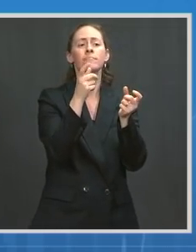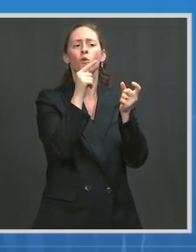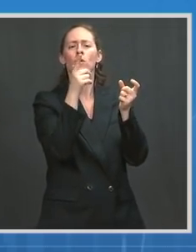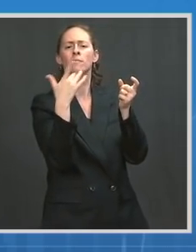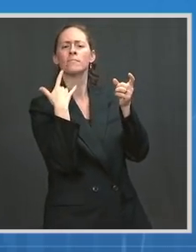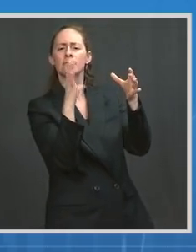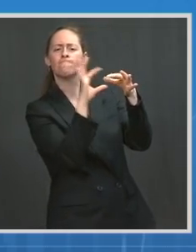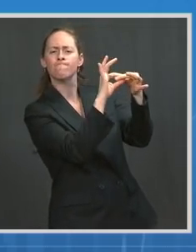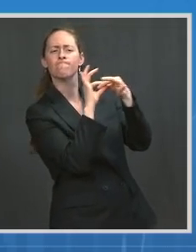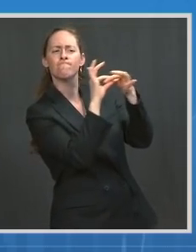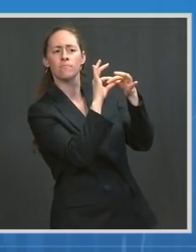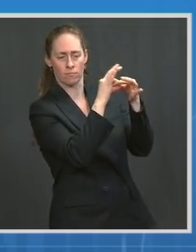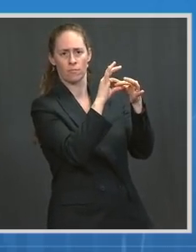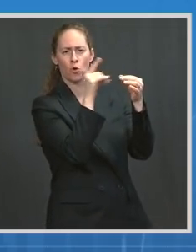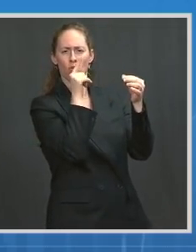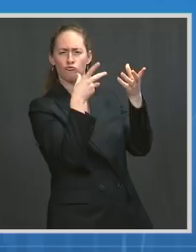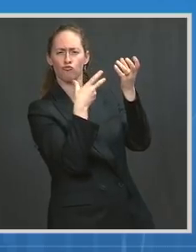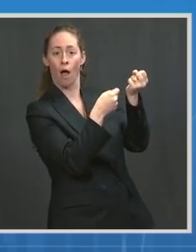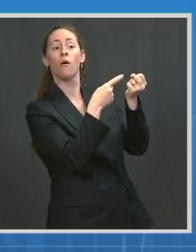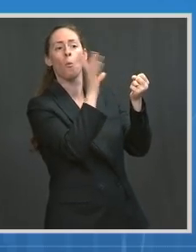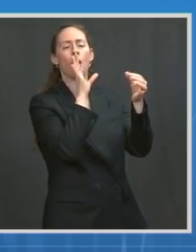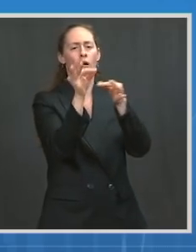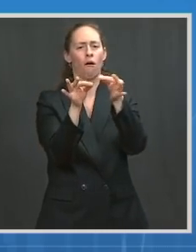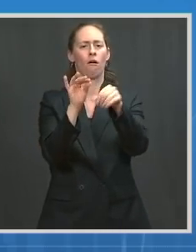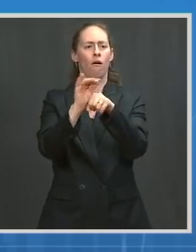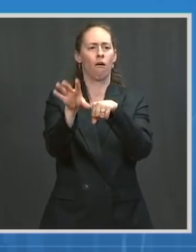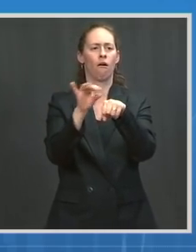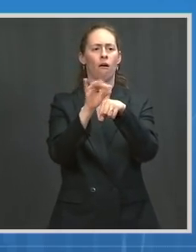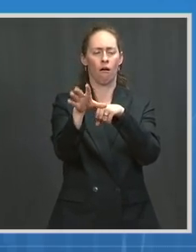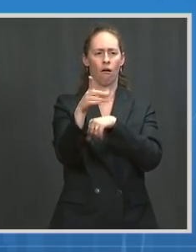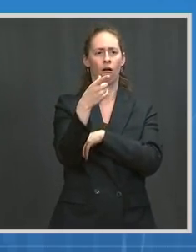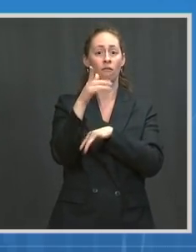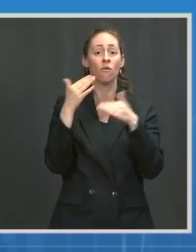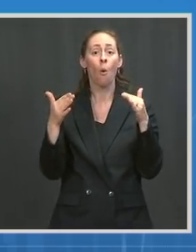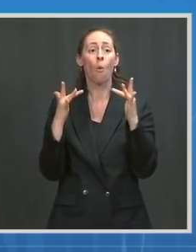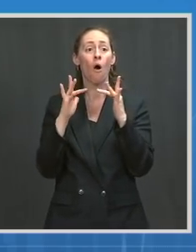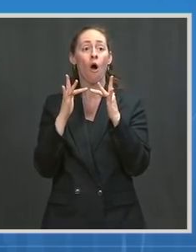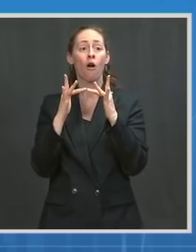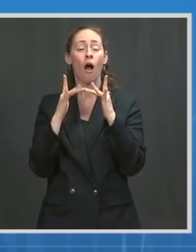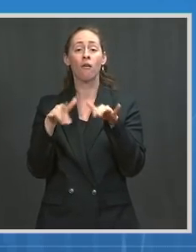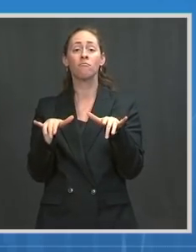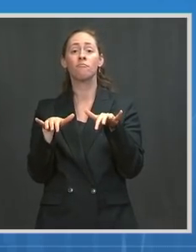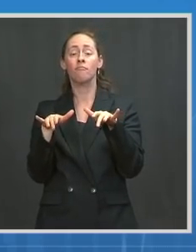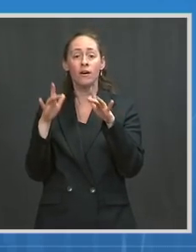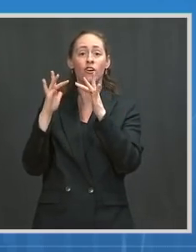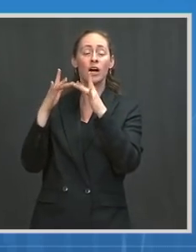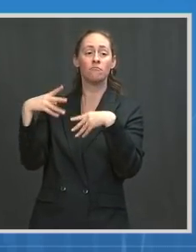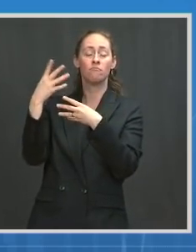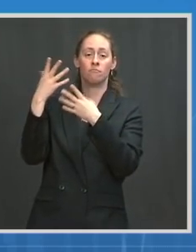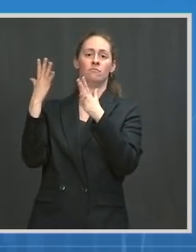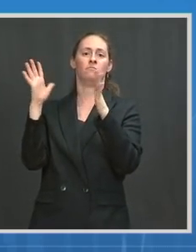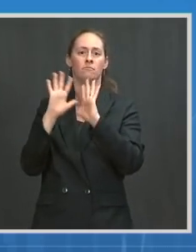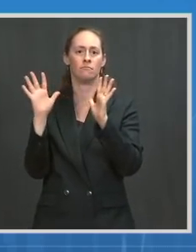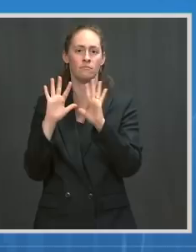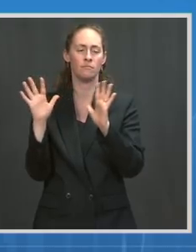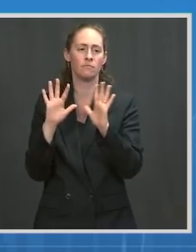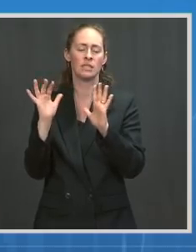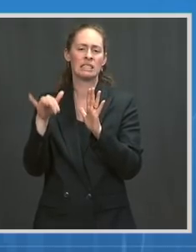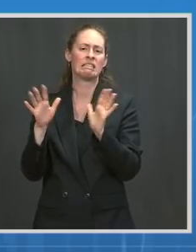about getting vaccinated. Don't go online to some social media site and get whatever you get. And that's the job that we're doing here